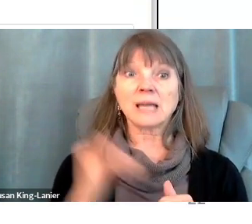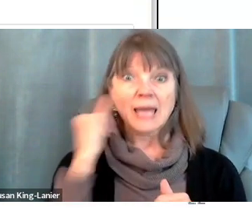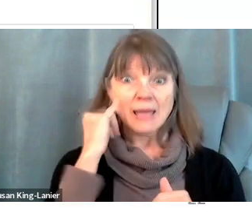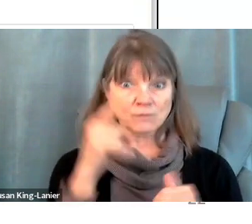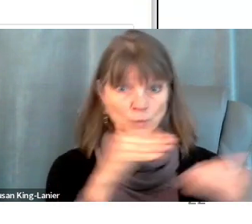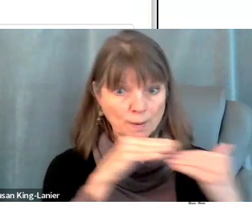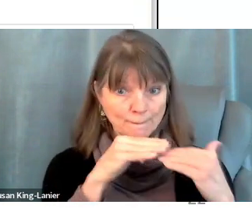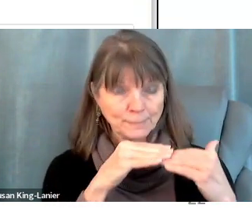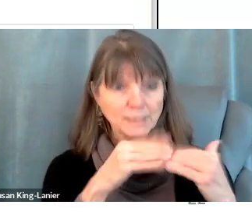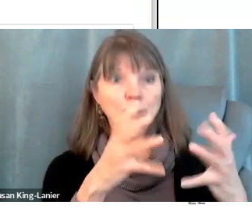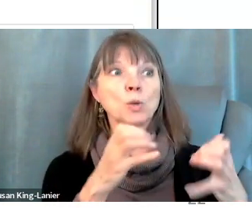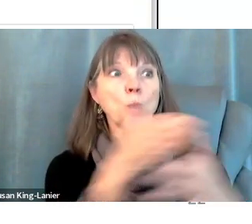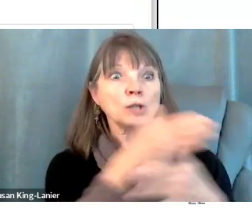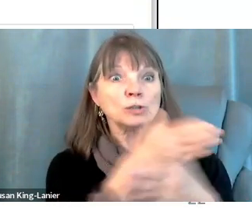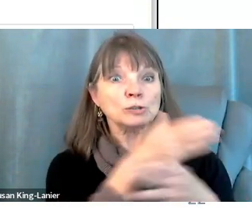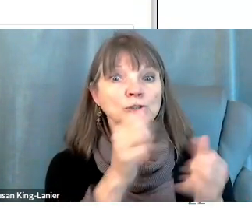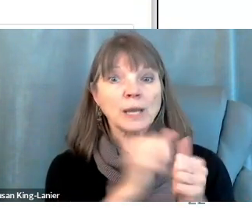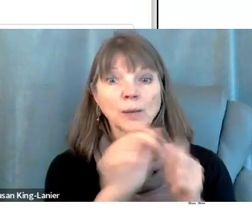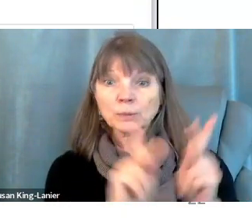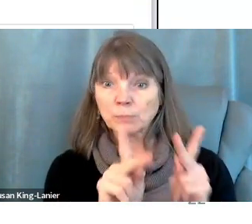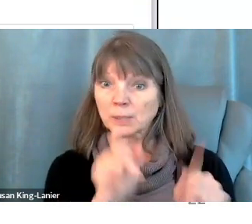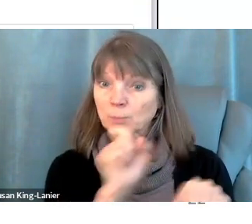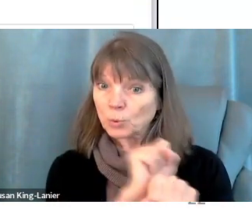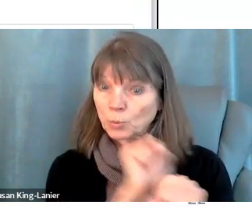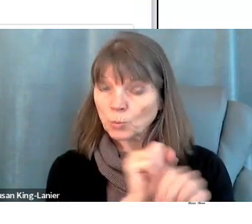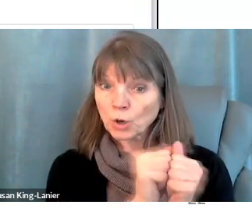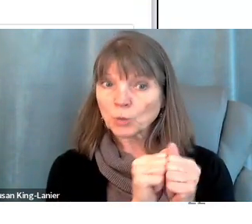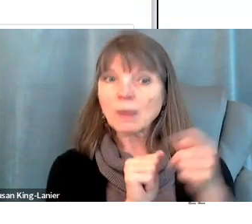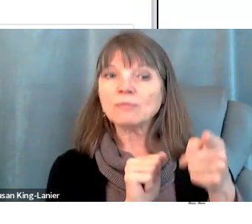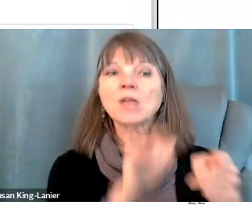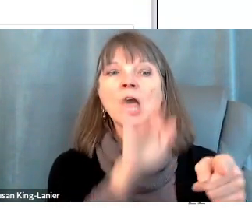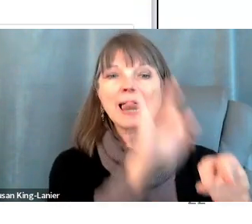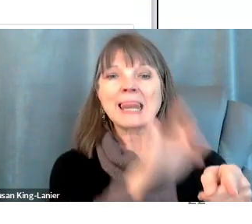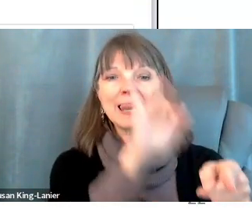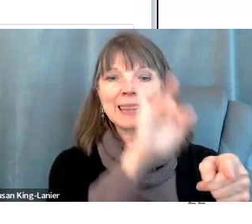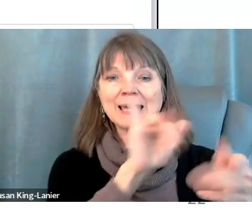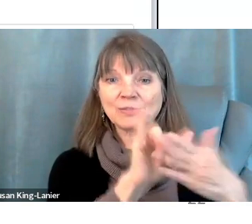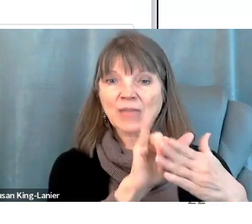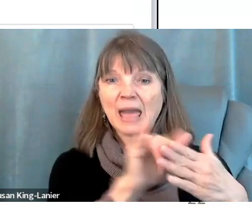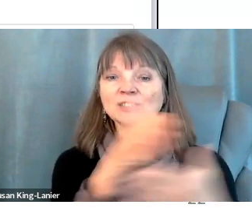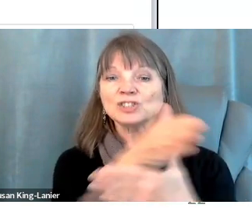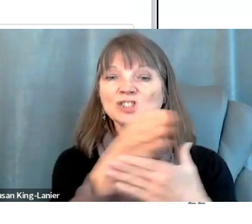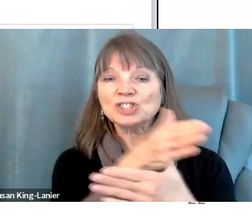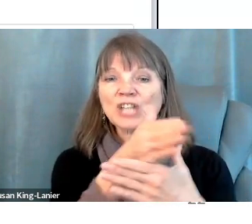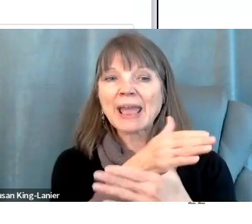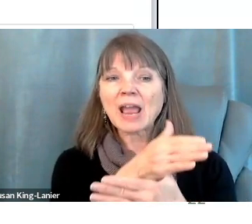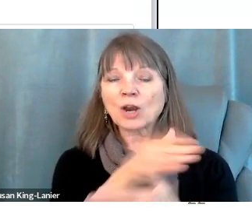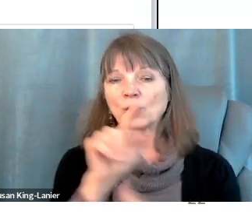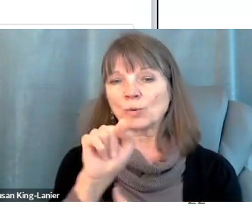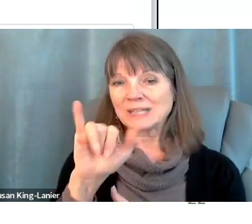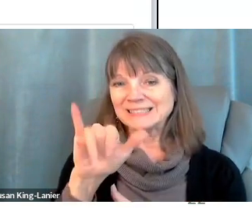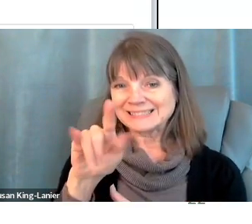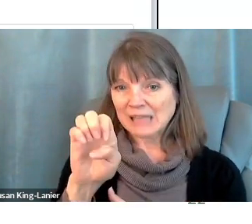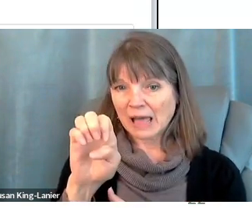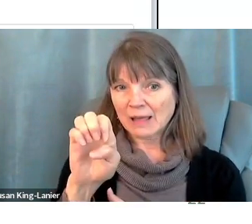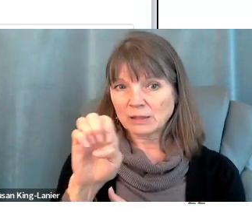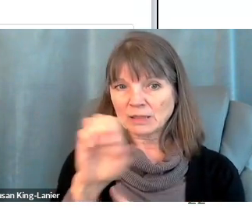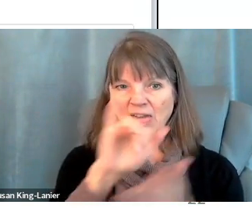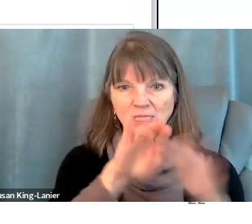So if you are up here and you would like to share this with clients that you're working with, you can click right on that share app